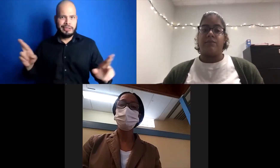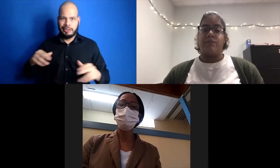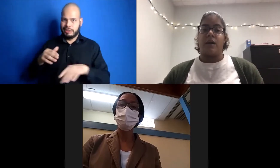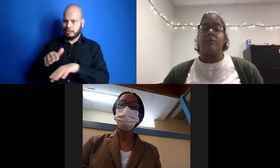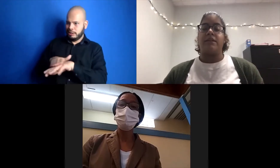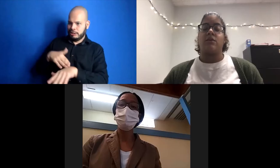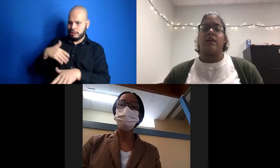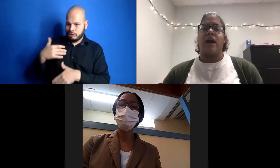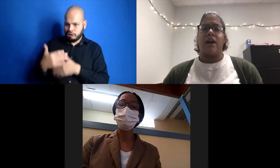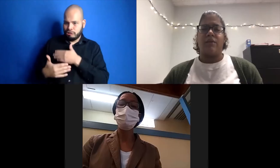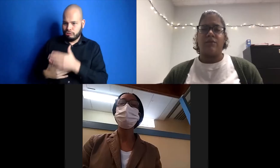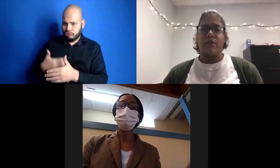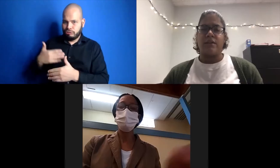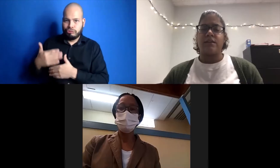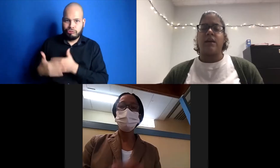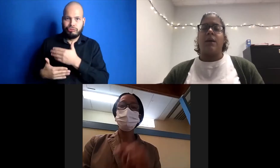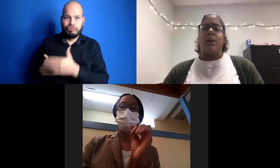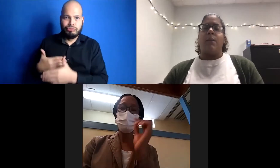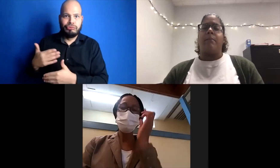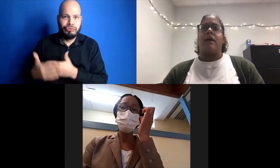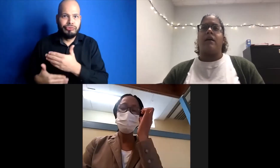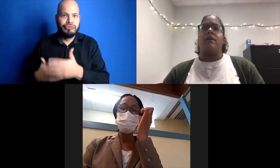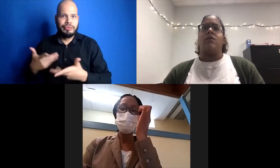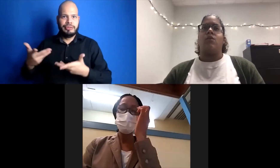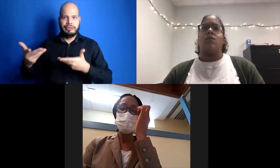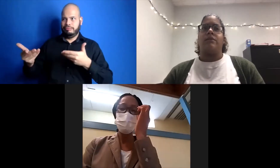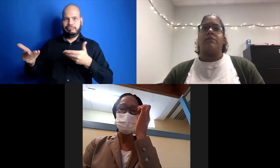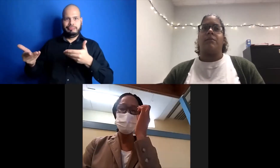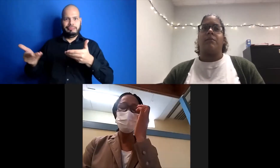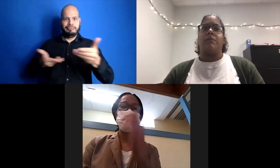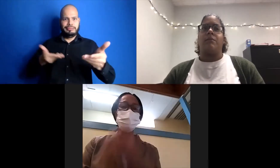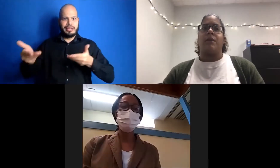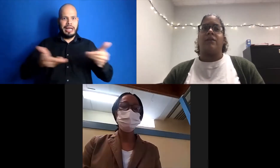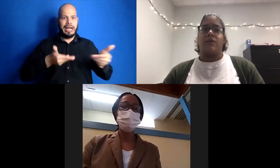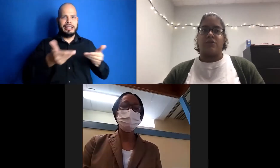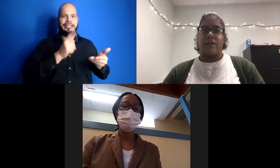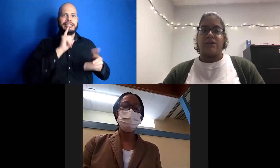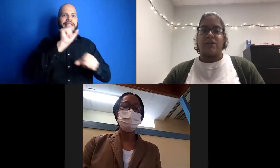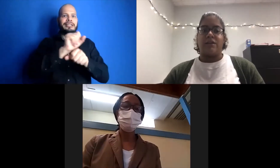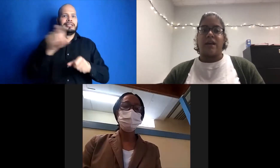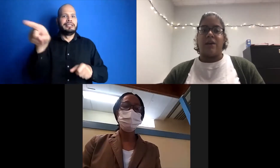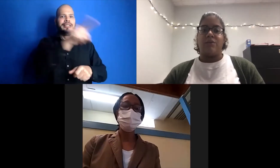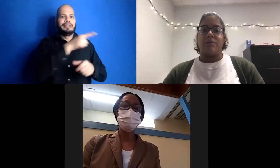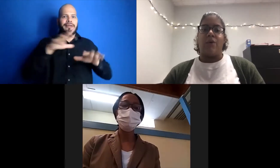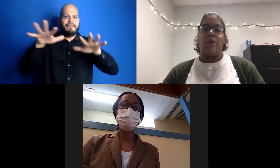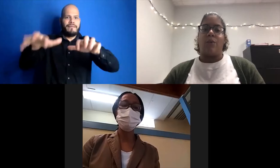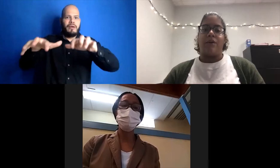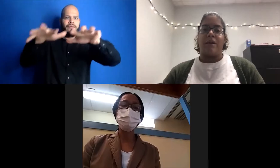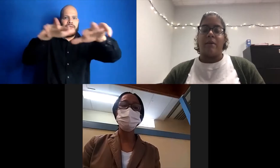companies going on a hiring freeze but with my frustrations I was more worried about